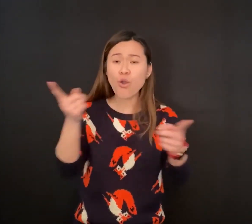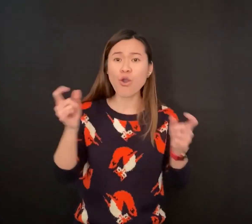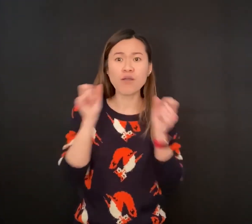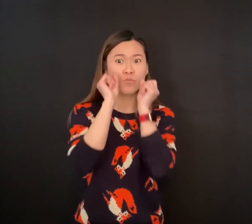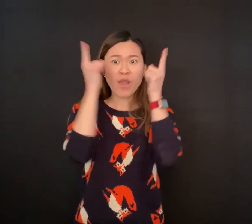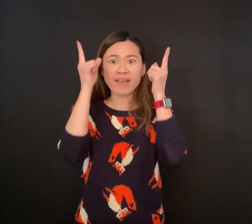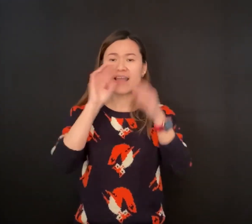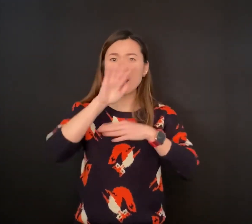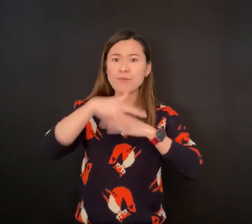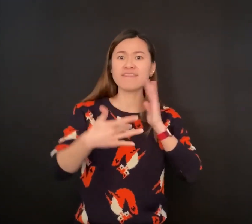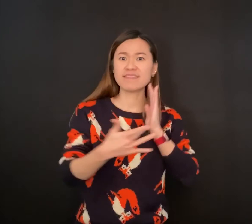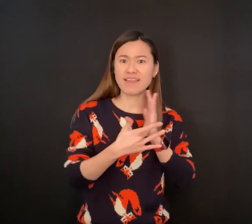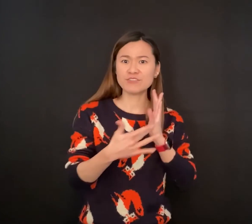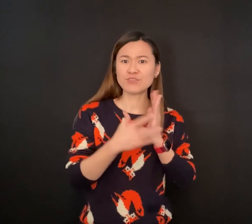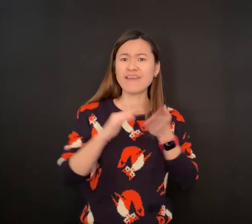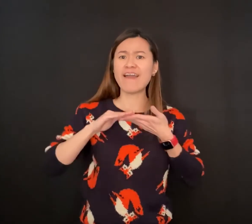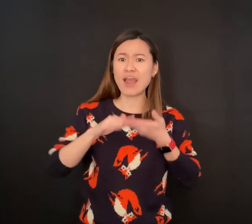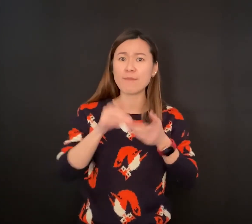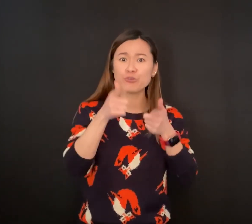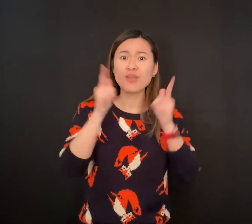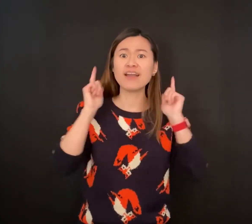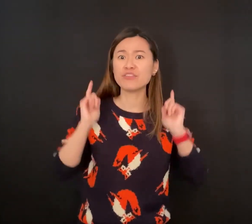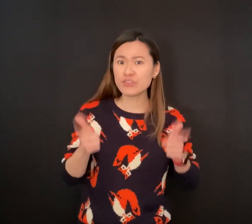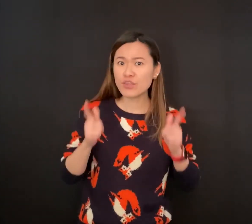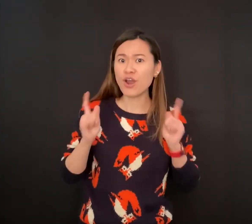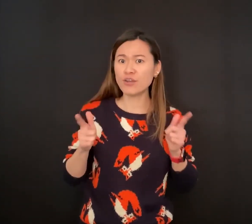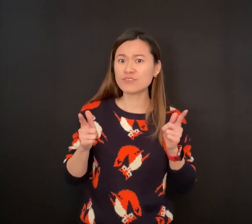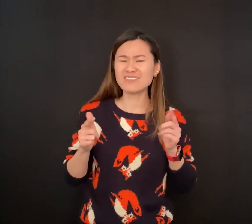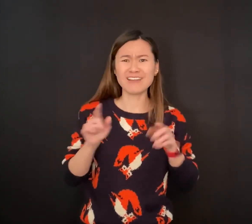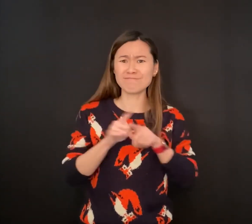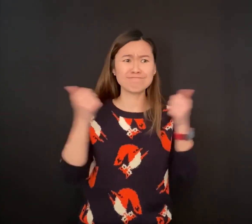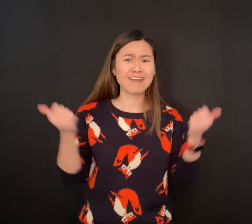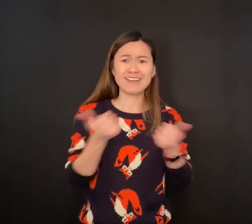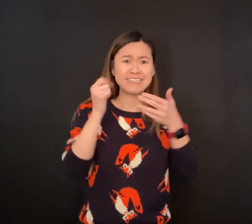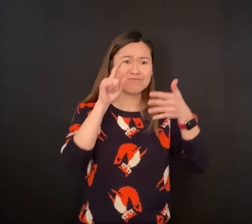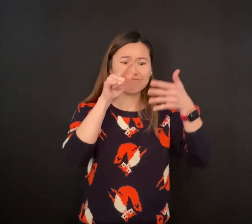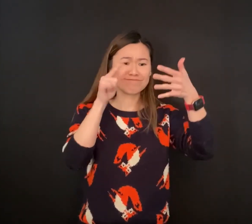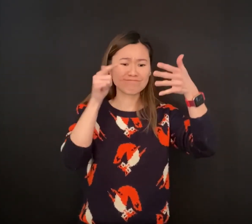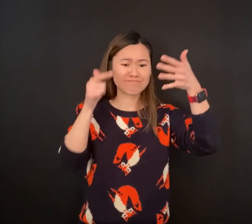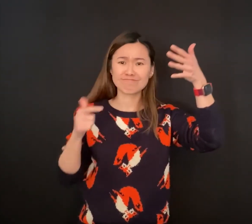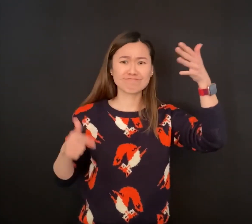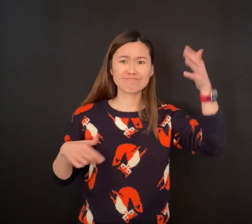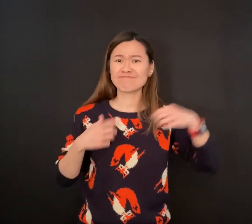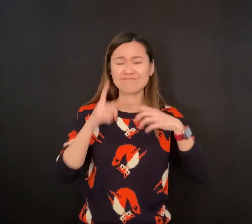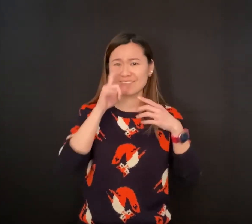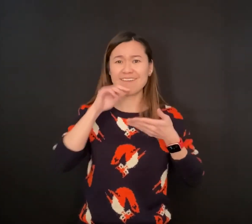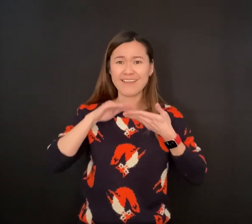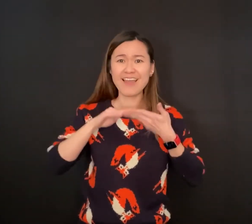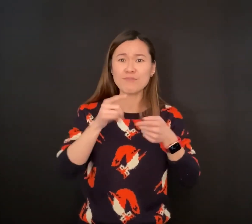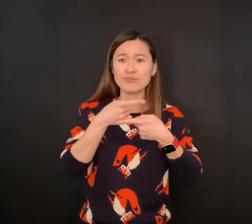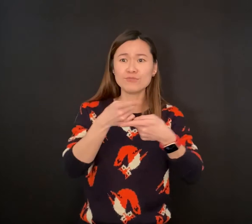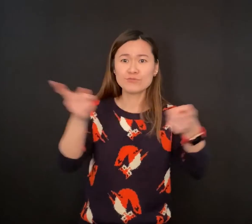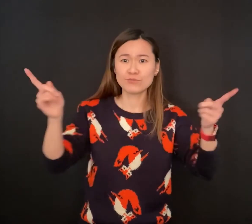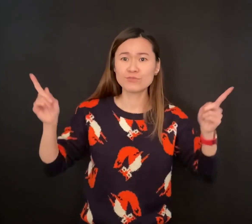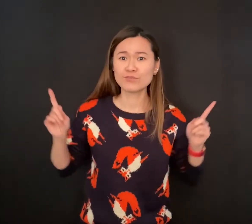I hope you're all aware about how technology can help you so much. There are so many technology choices that really can help you.